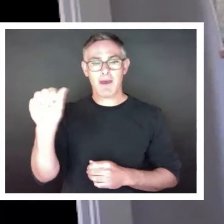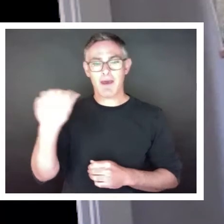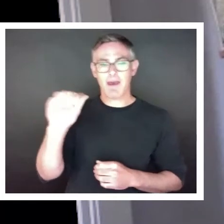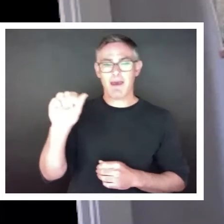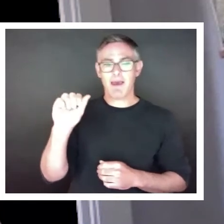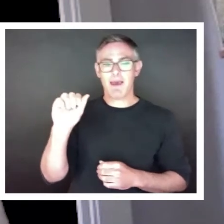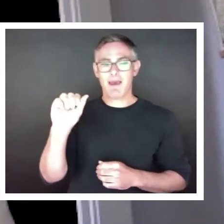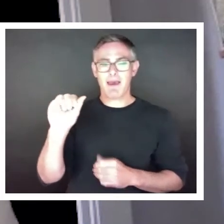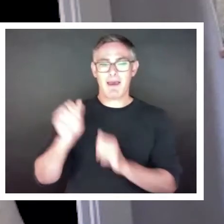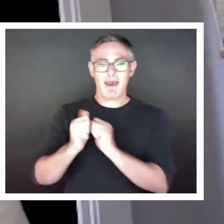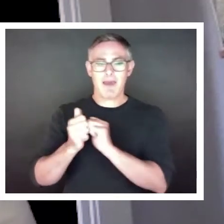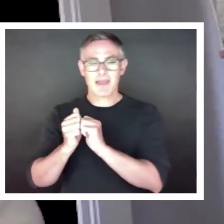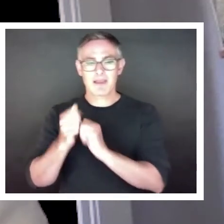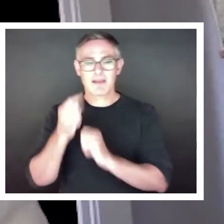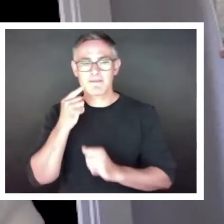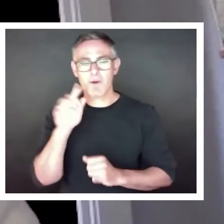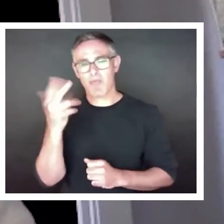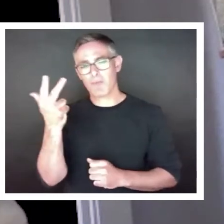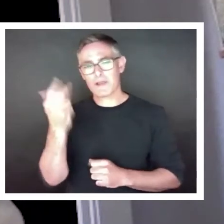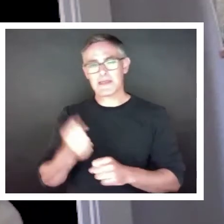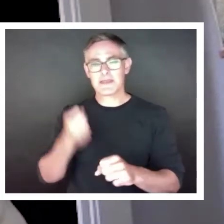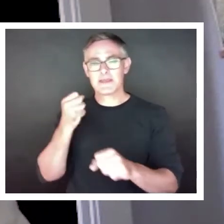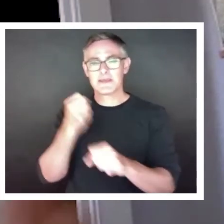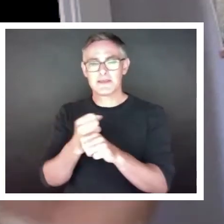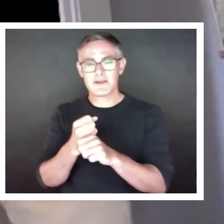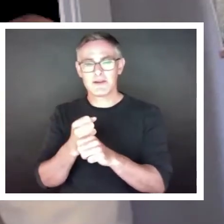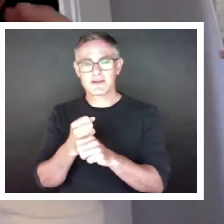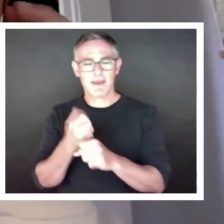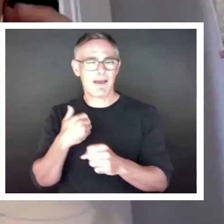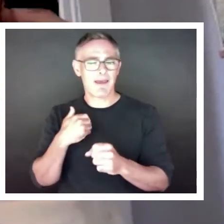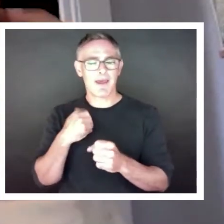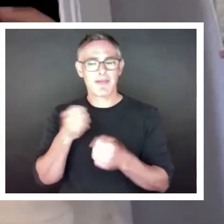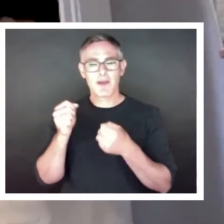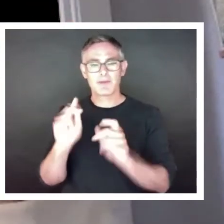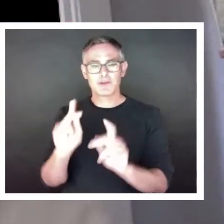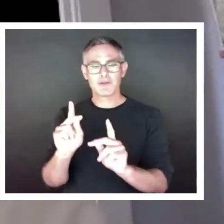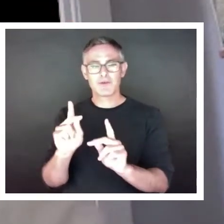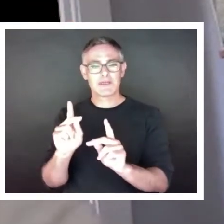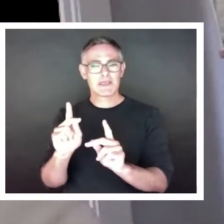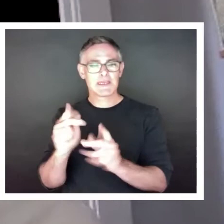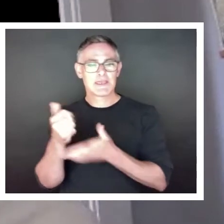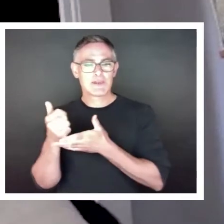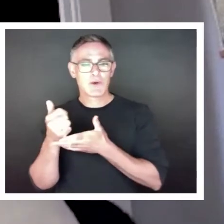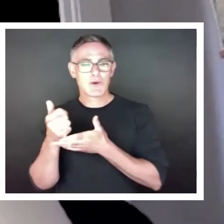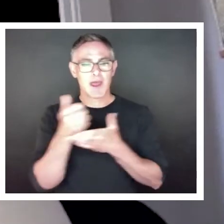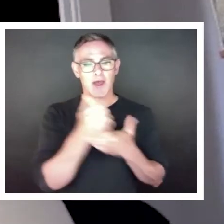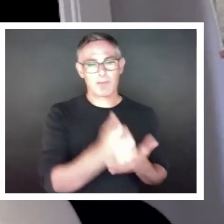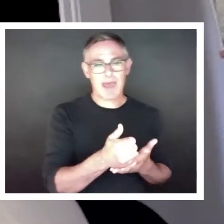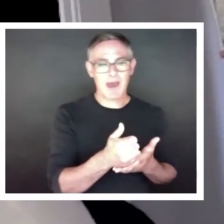You may guide to help out with the football and chocolate thing.